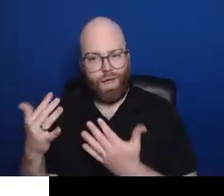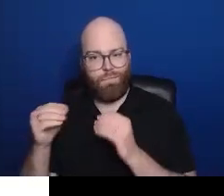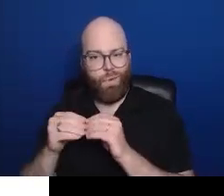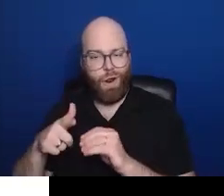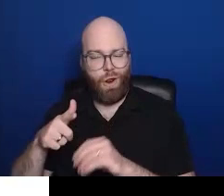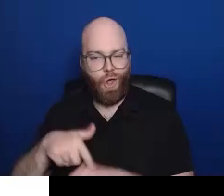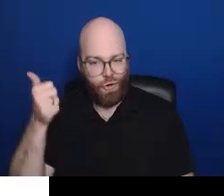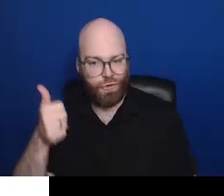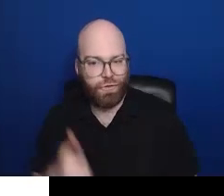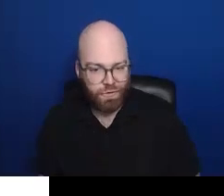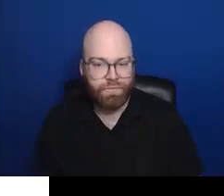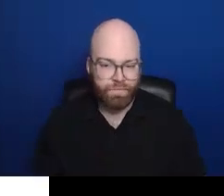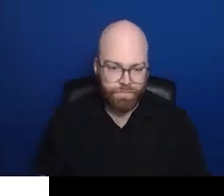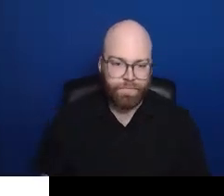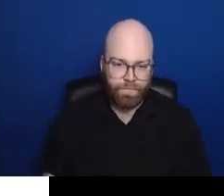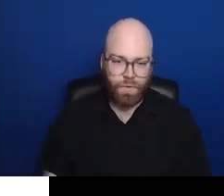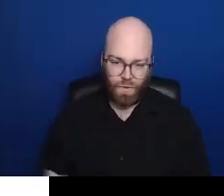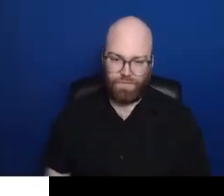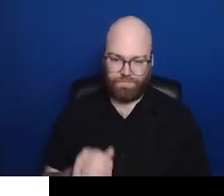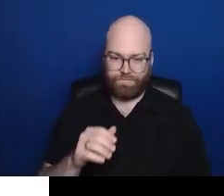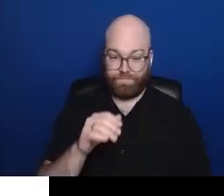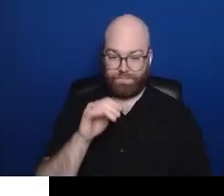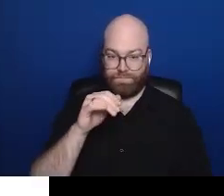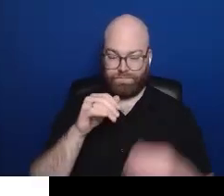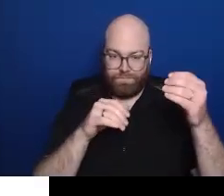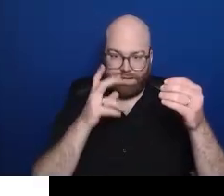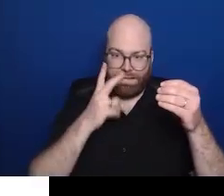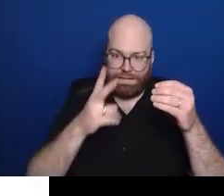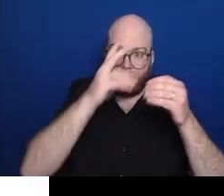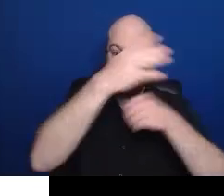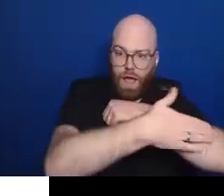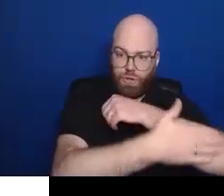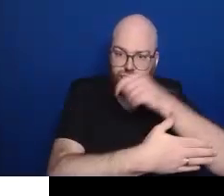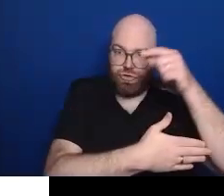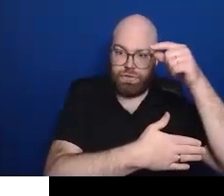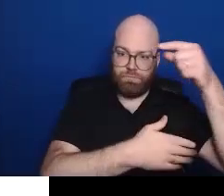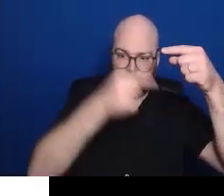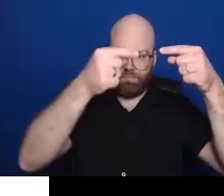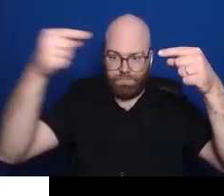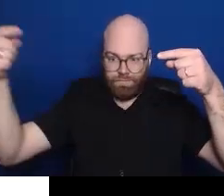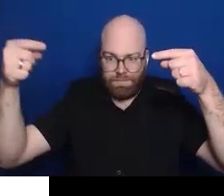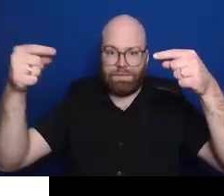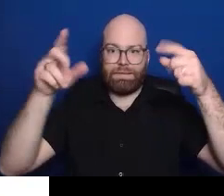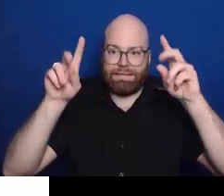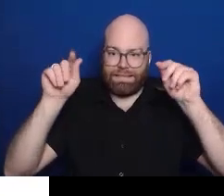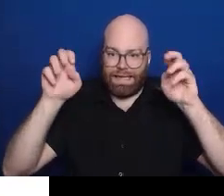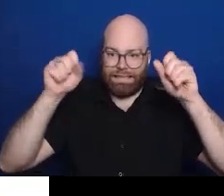And there are in some categories, if you notice, F3 is the year 2000.